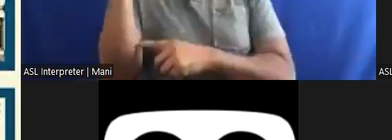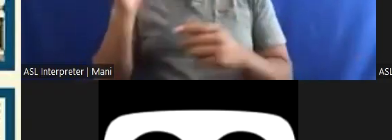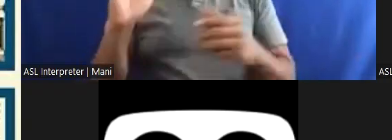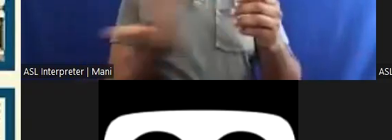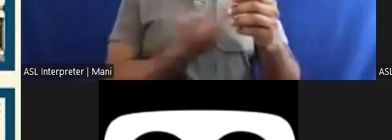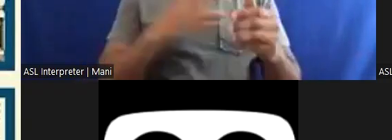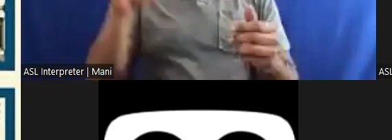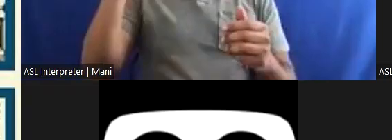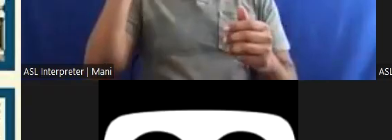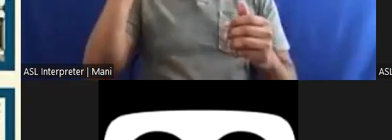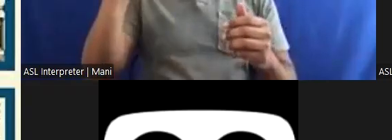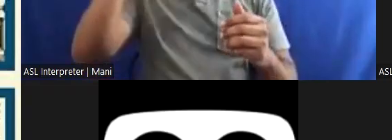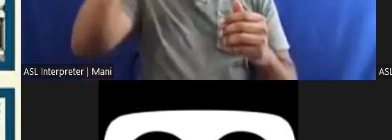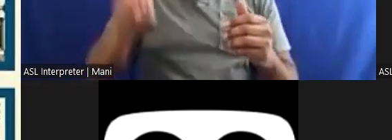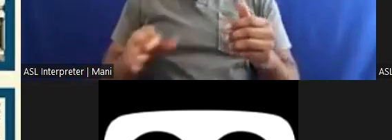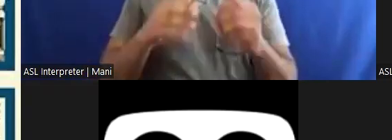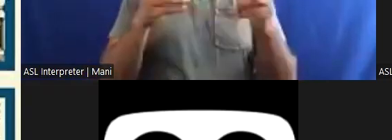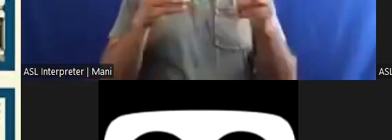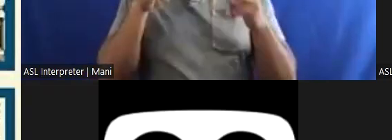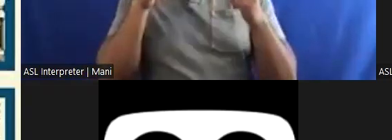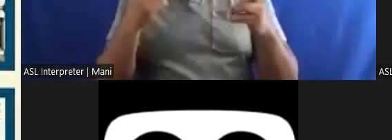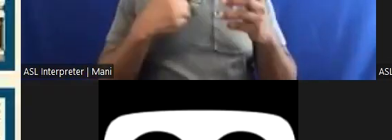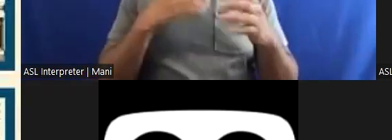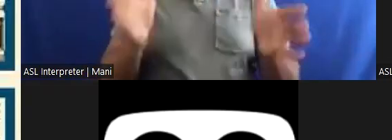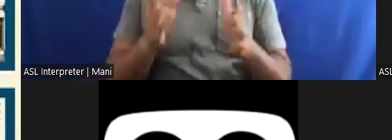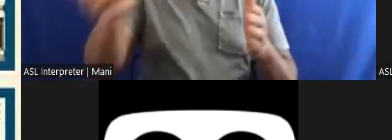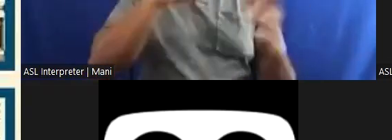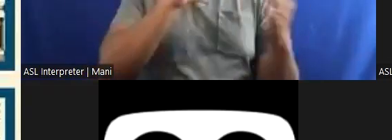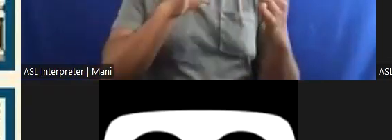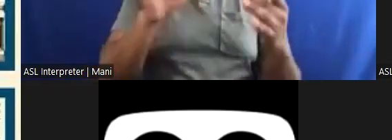I encourage you to reach out to either Annie Shannon or myself